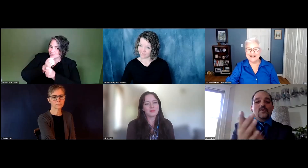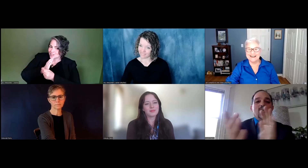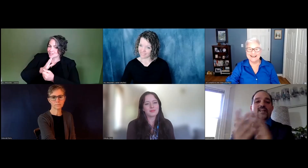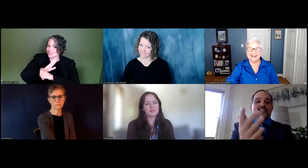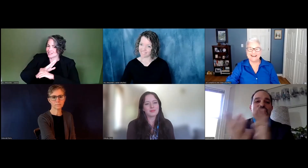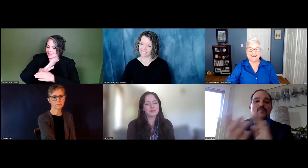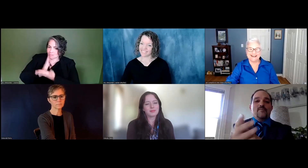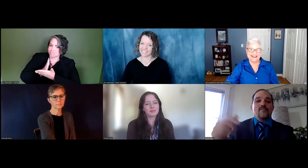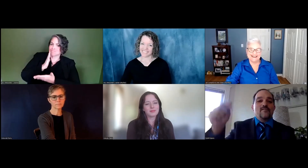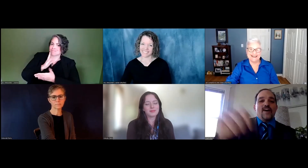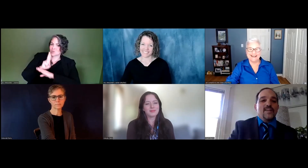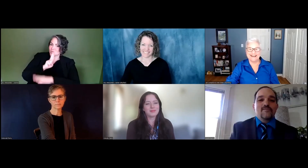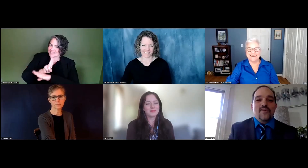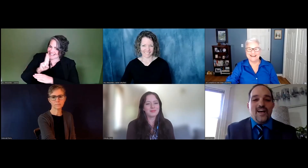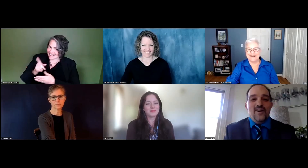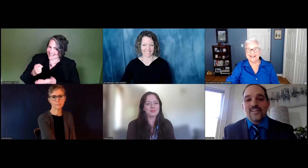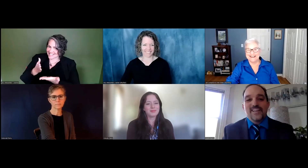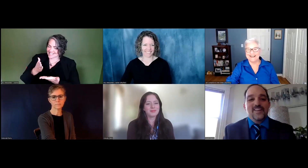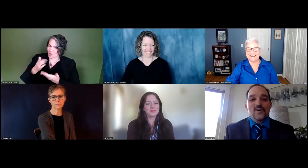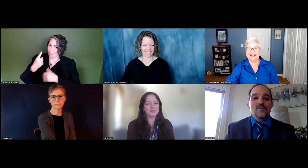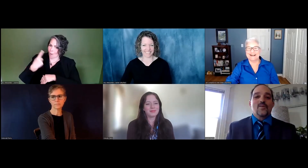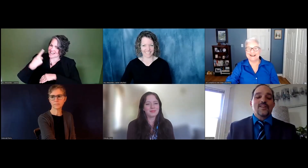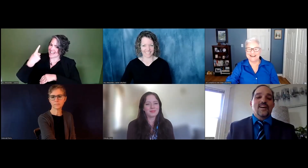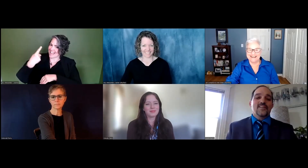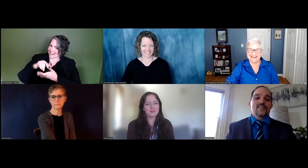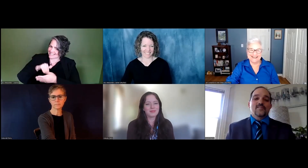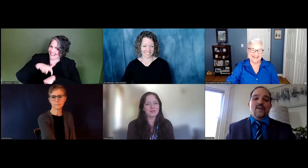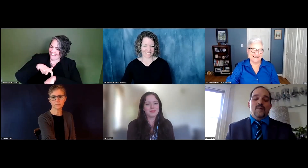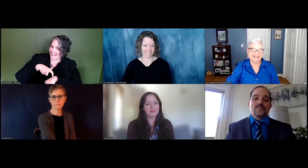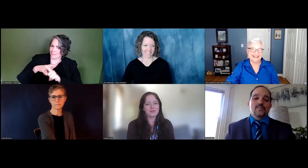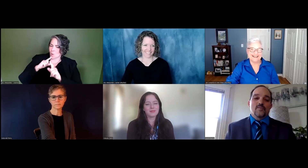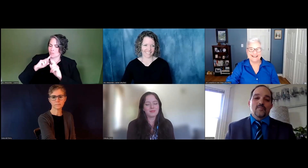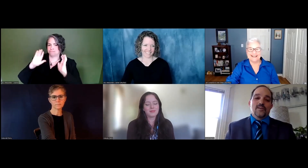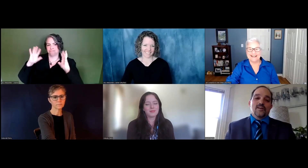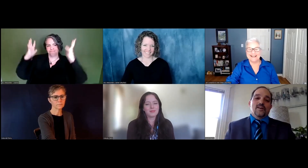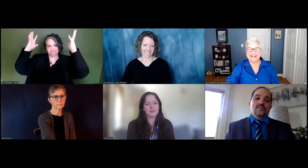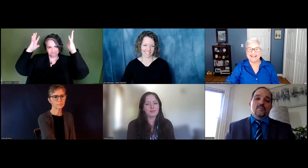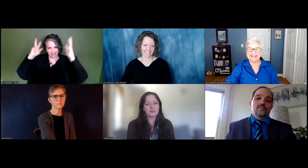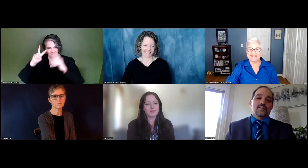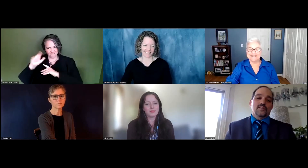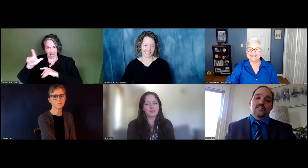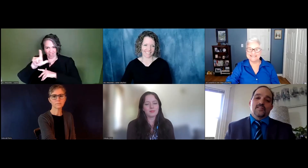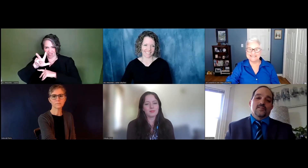So let's give it up for Valiant Val, you know, 39 years of abstinence from substances and just